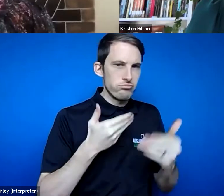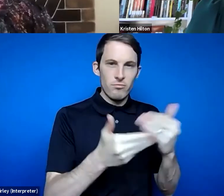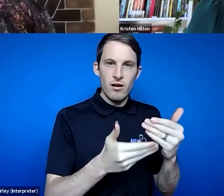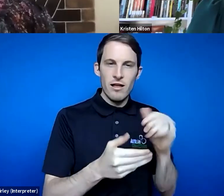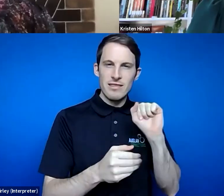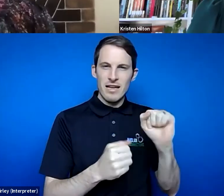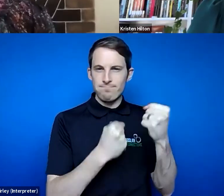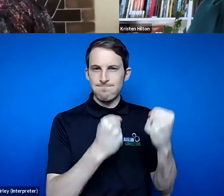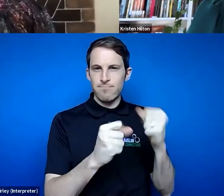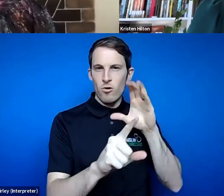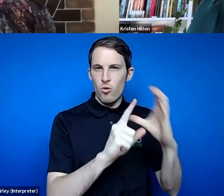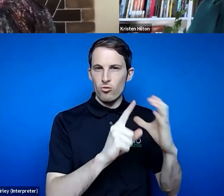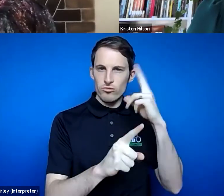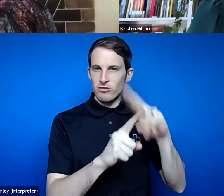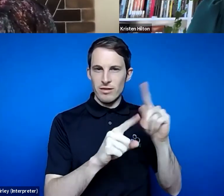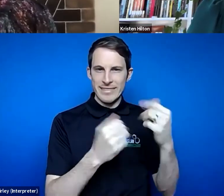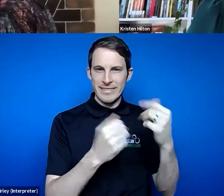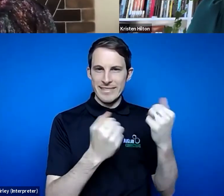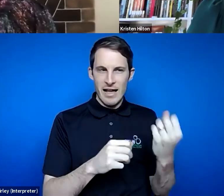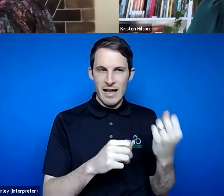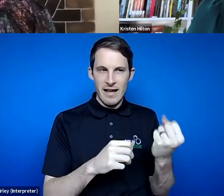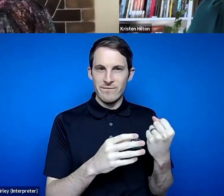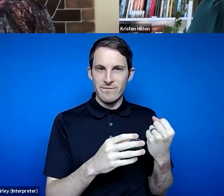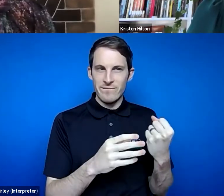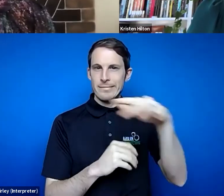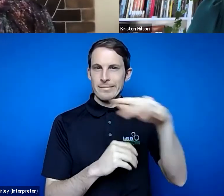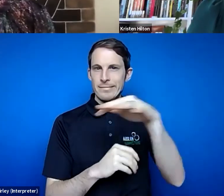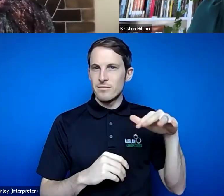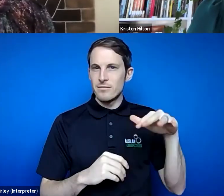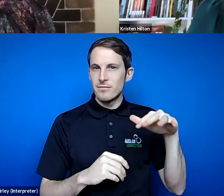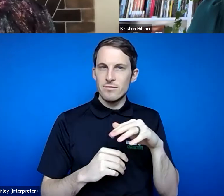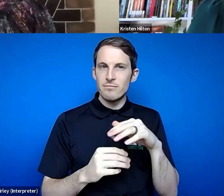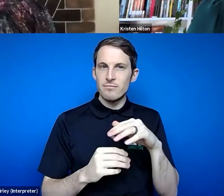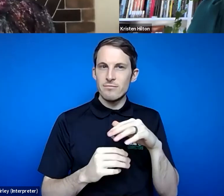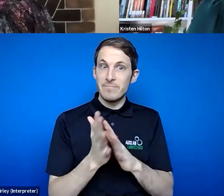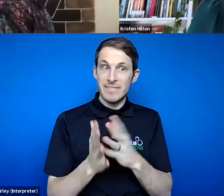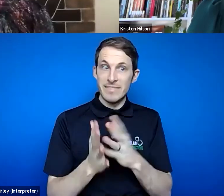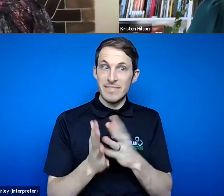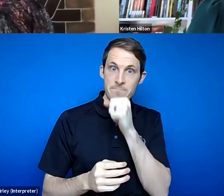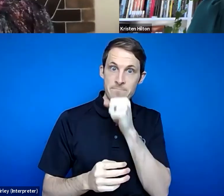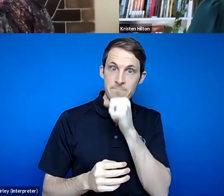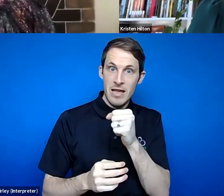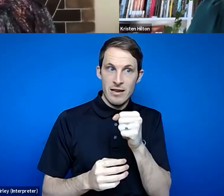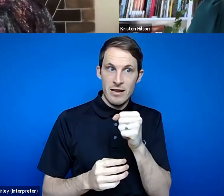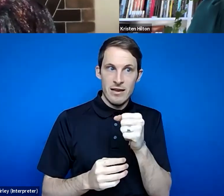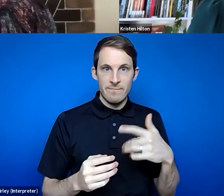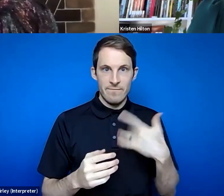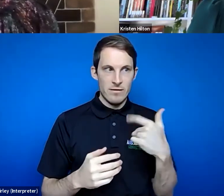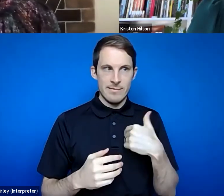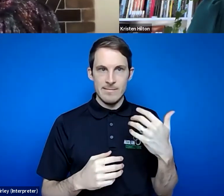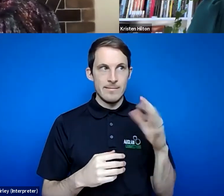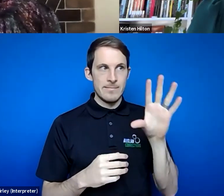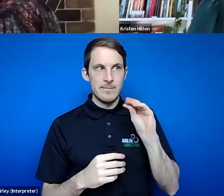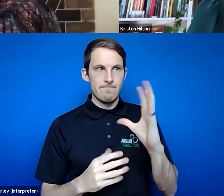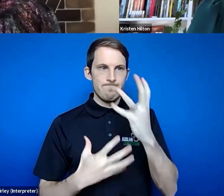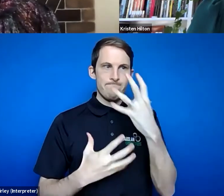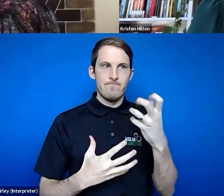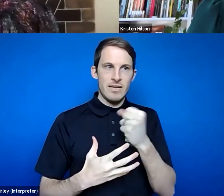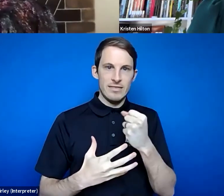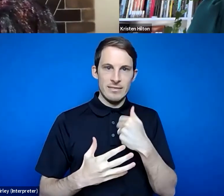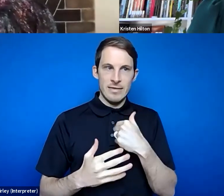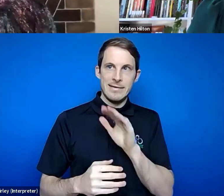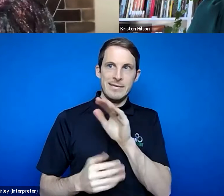is still with us and does hold some men back from seeking help. We have tried to address